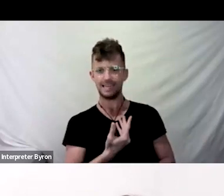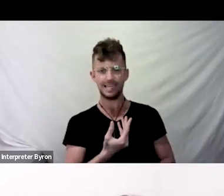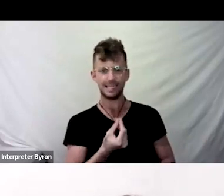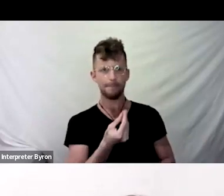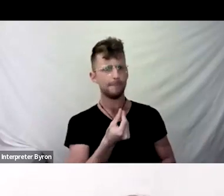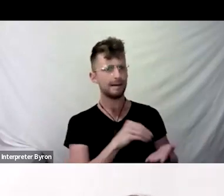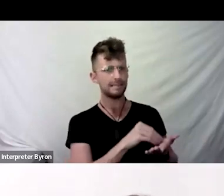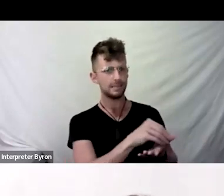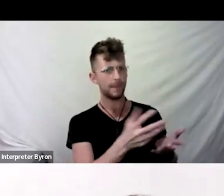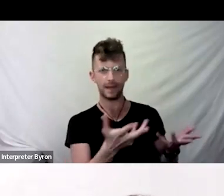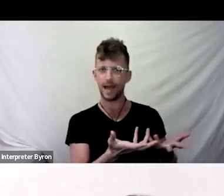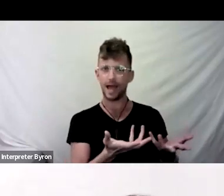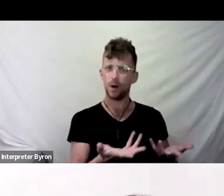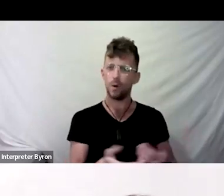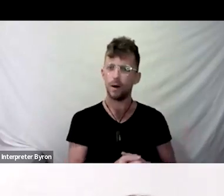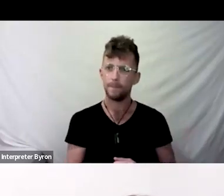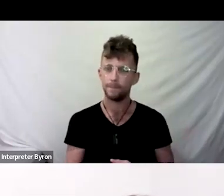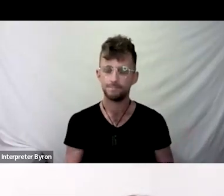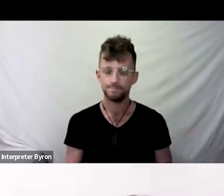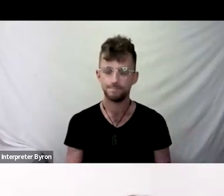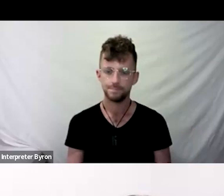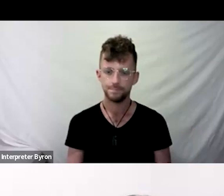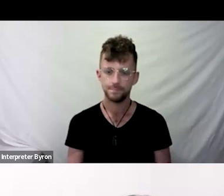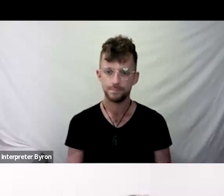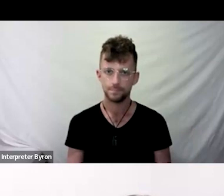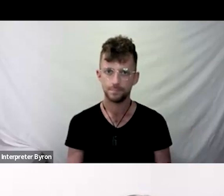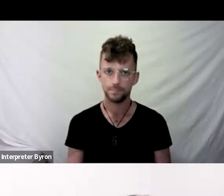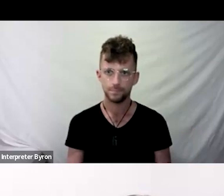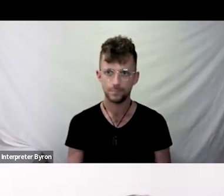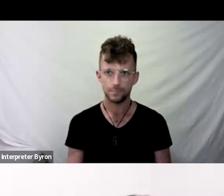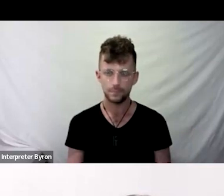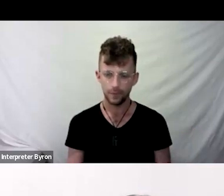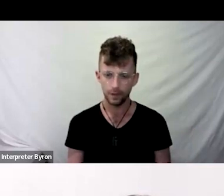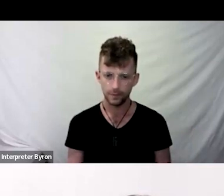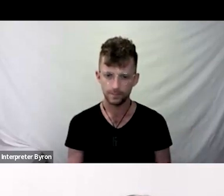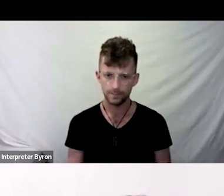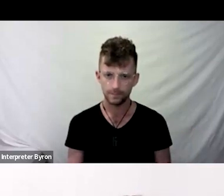So generally if that is a situation that you think you are headed towards.